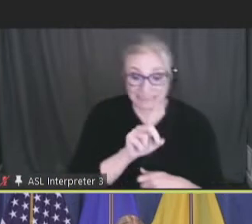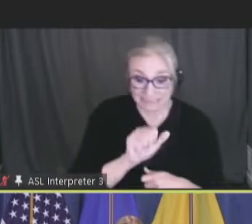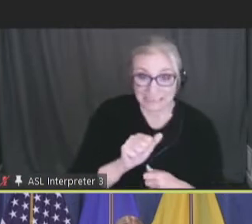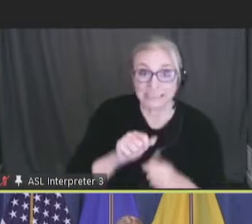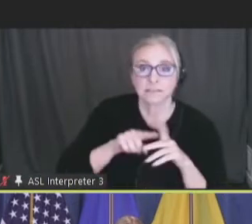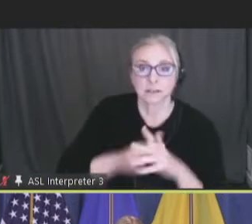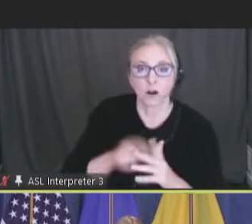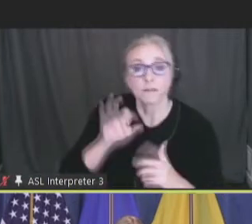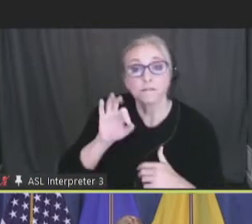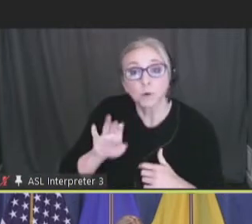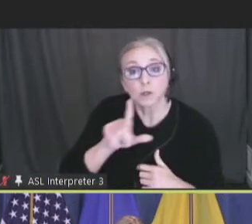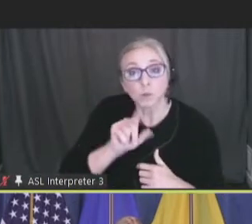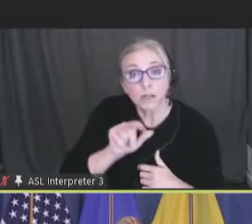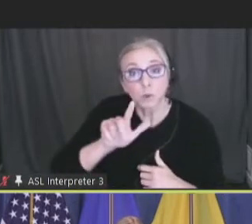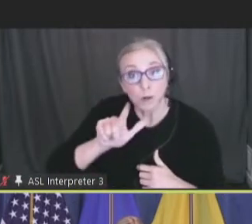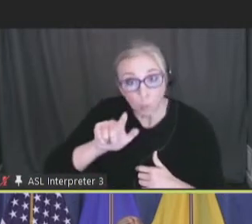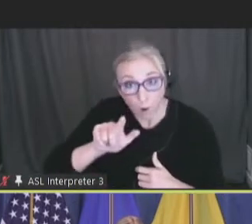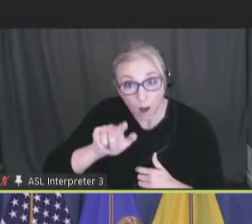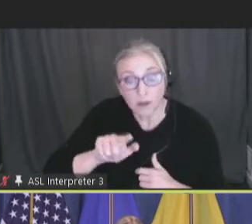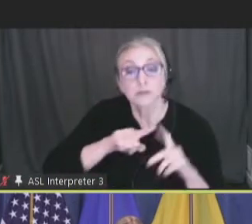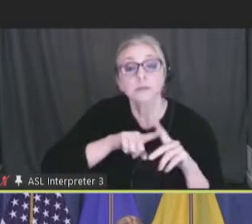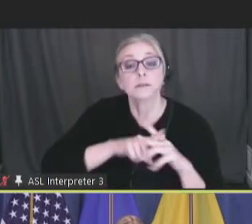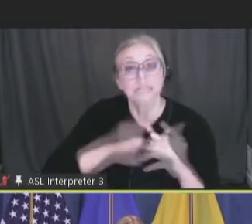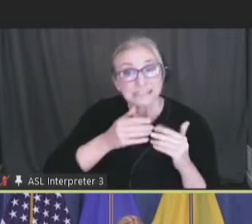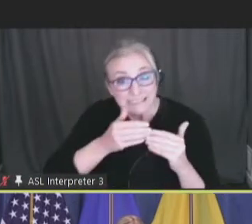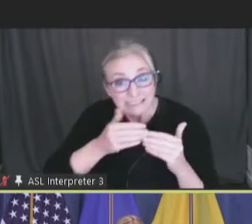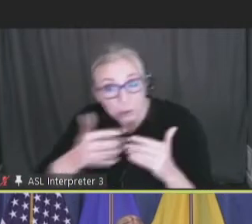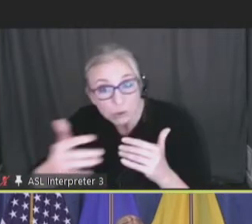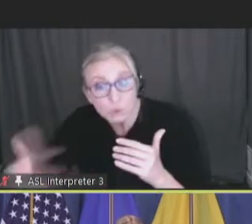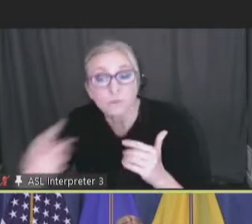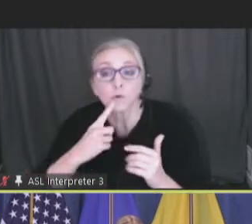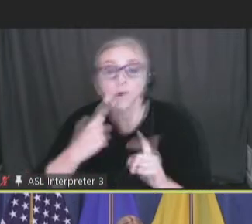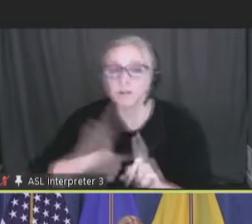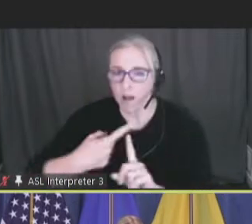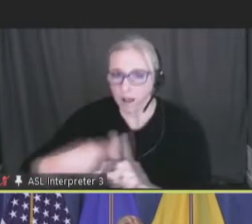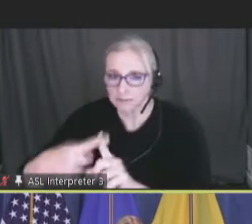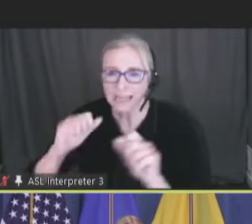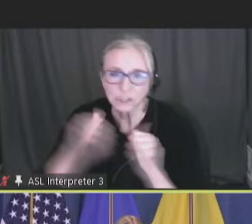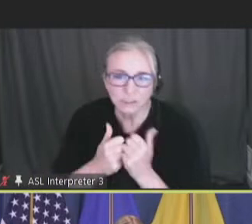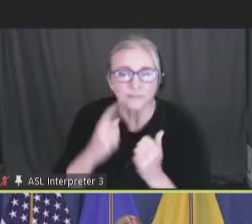of 2021. And continued for several months as agencies discussed moving federal investments